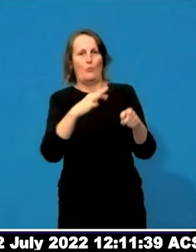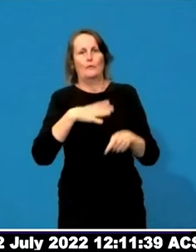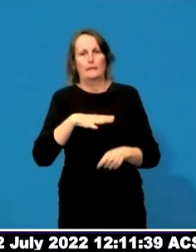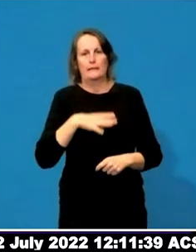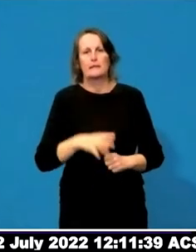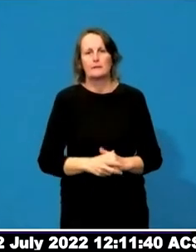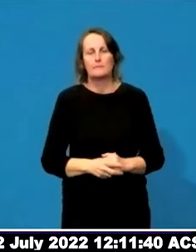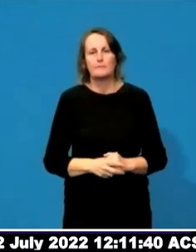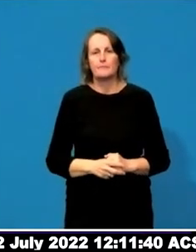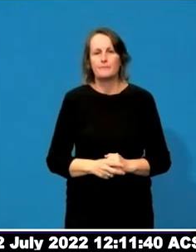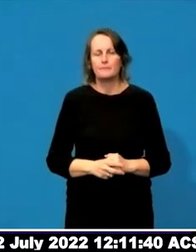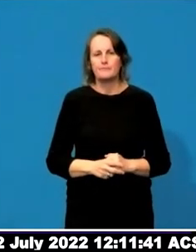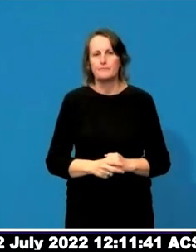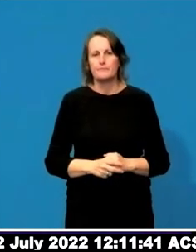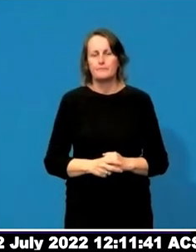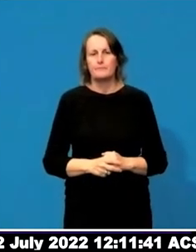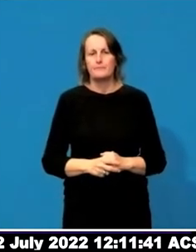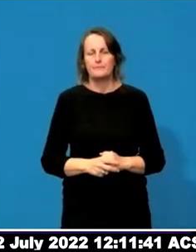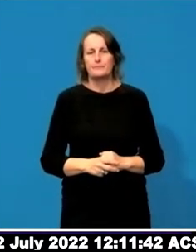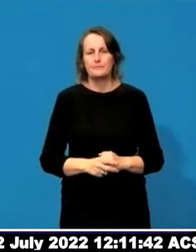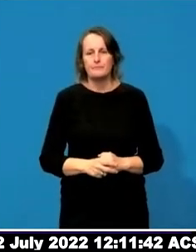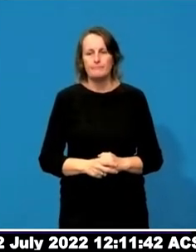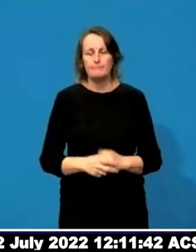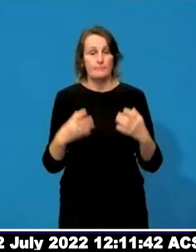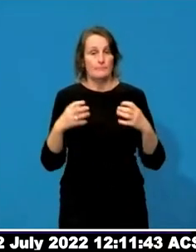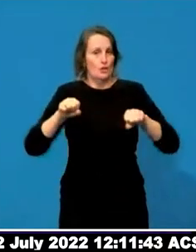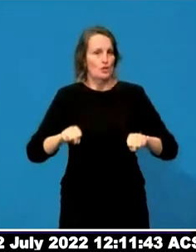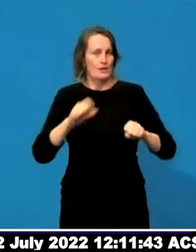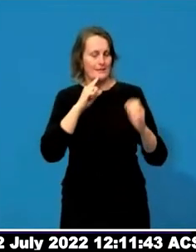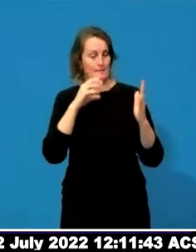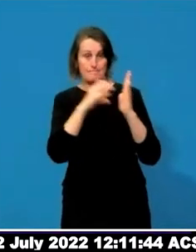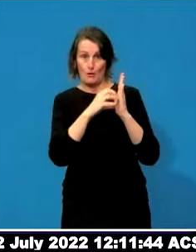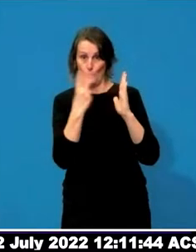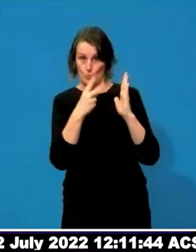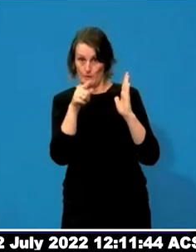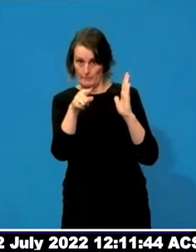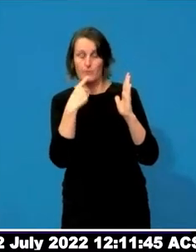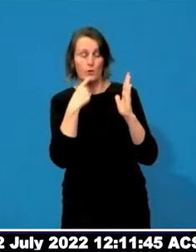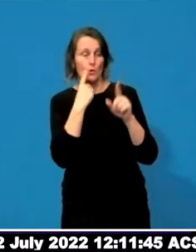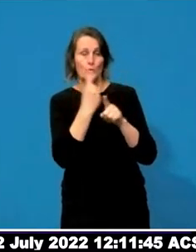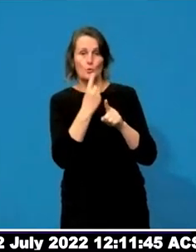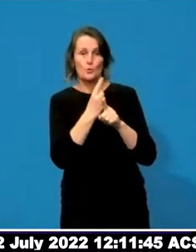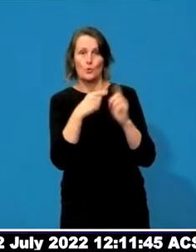I just have one very specific question. In paragraph 12, you say where you or your office acts as guardian